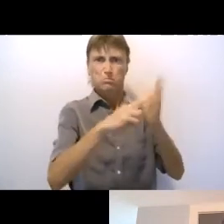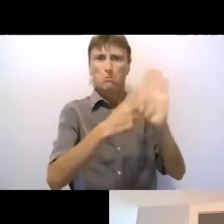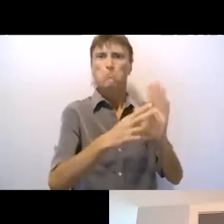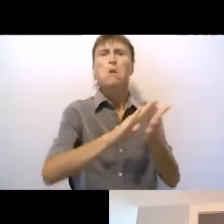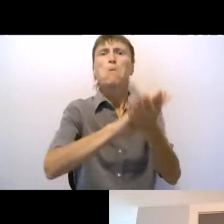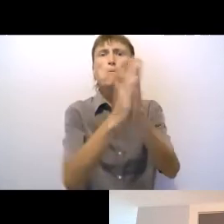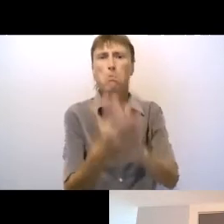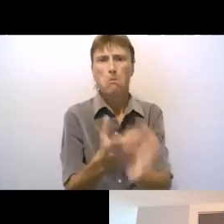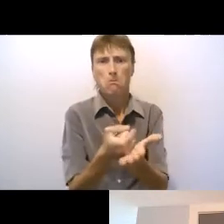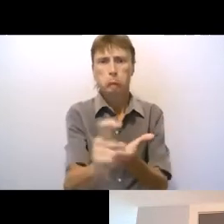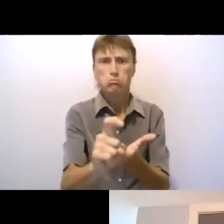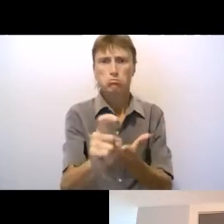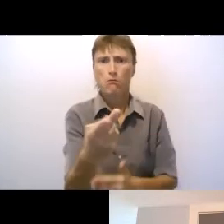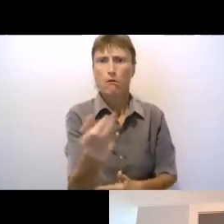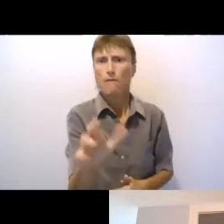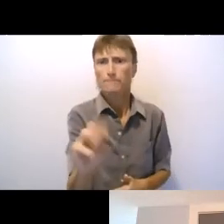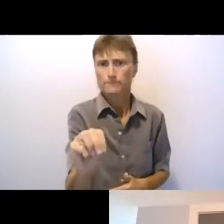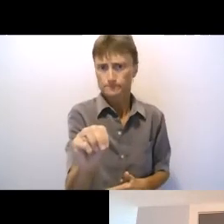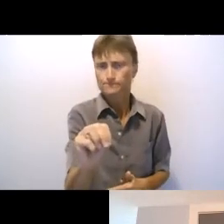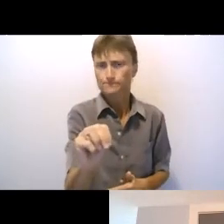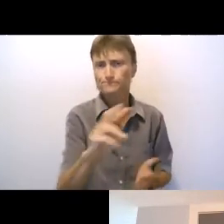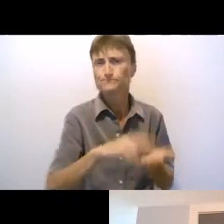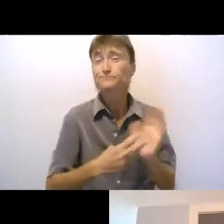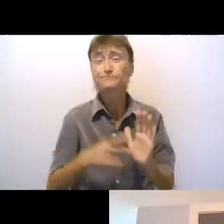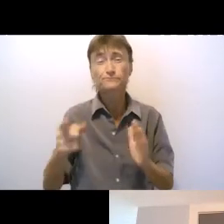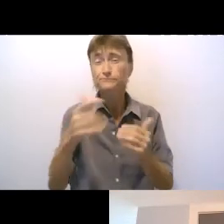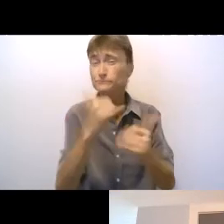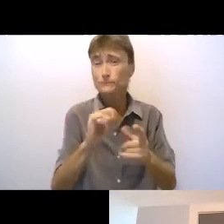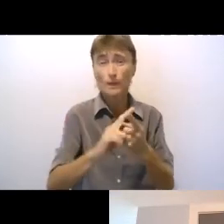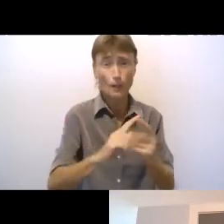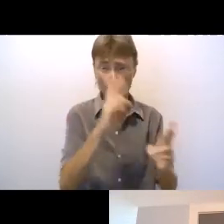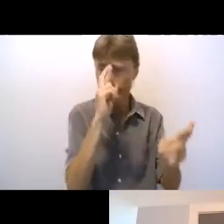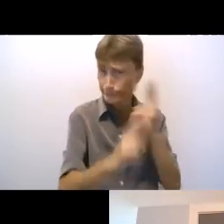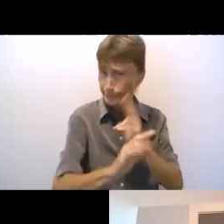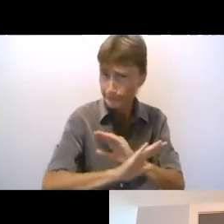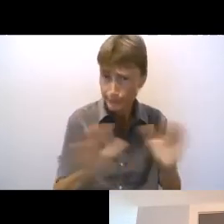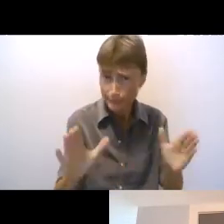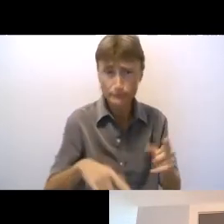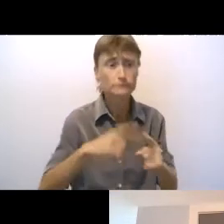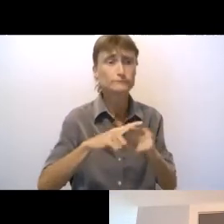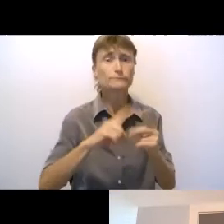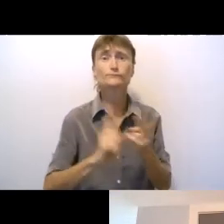and aware of what disrespect, harassment, racism and hate violence look like in order